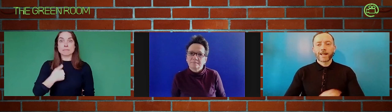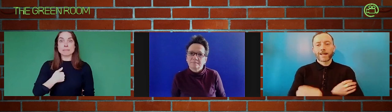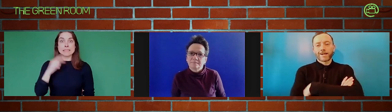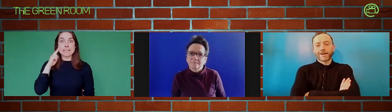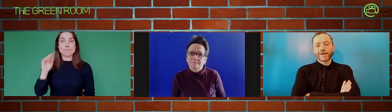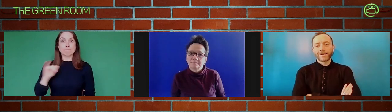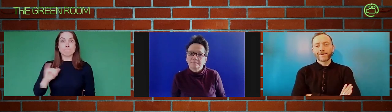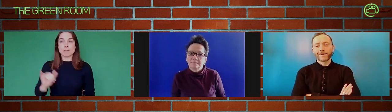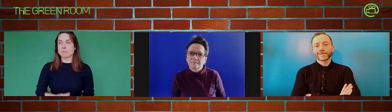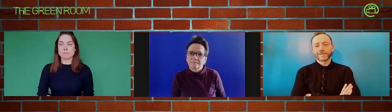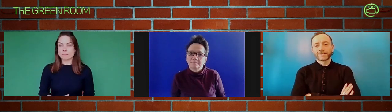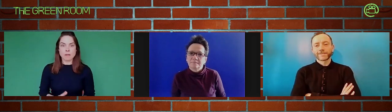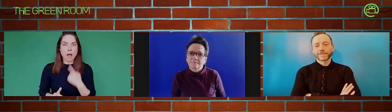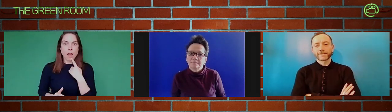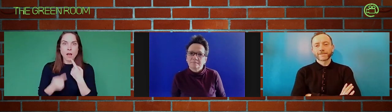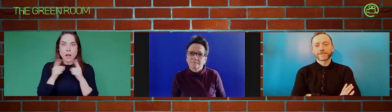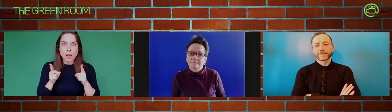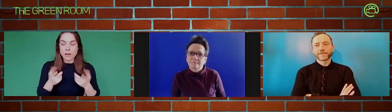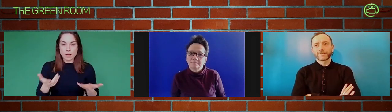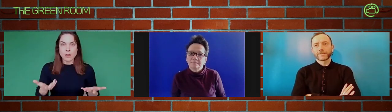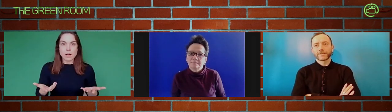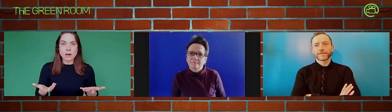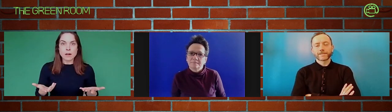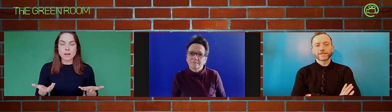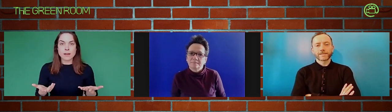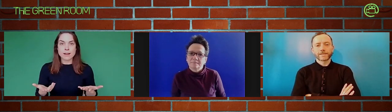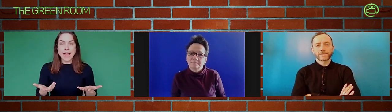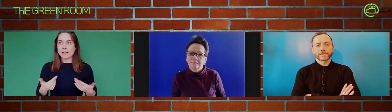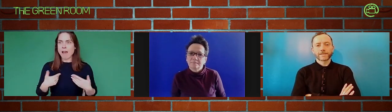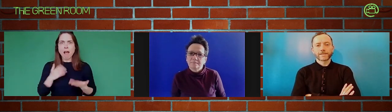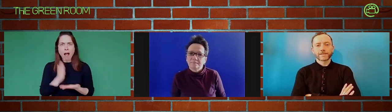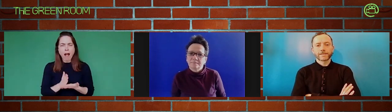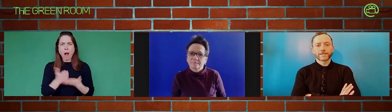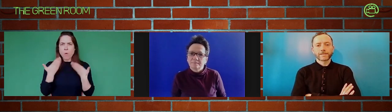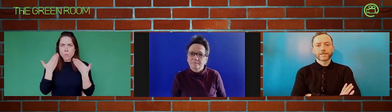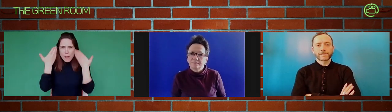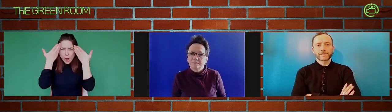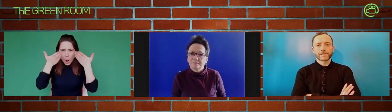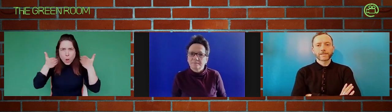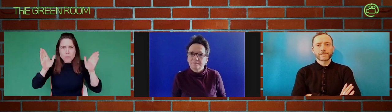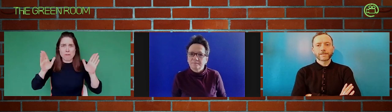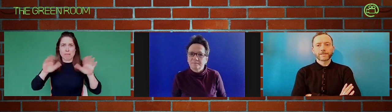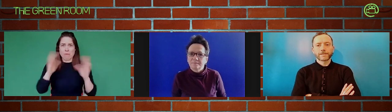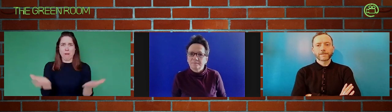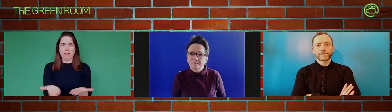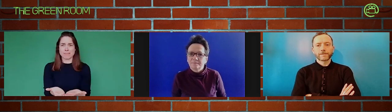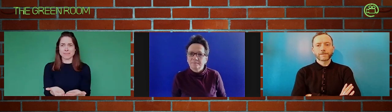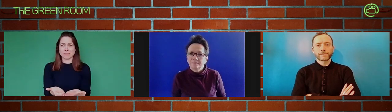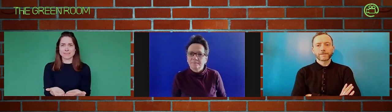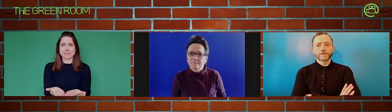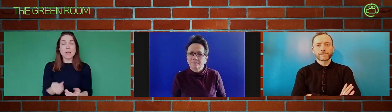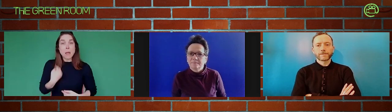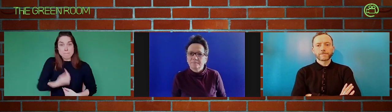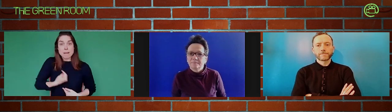Me and her came together to make work. I'm dyspraxic and I've only just started to be